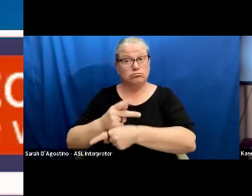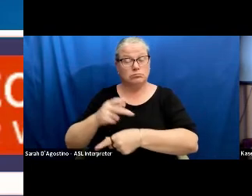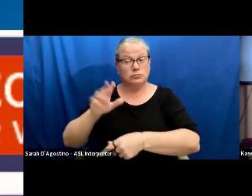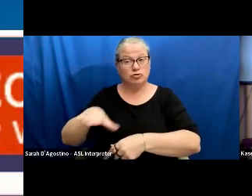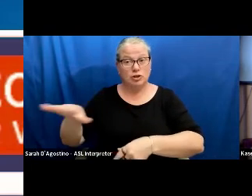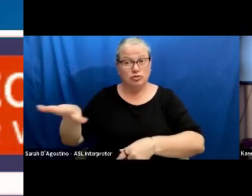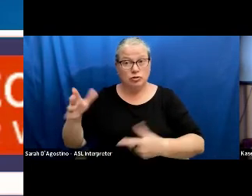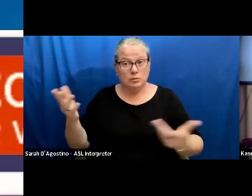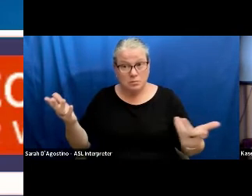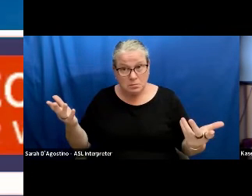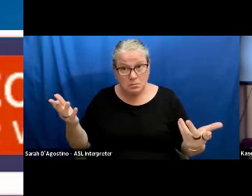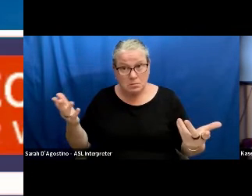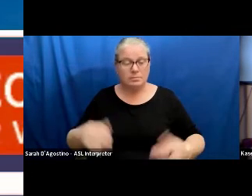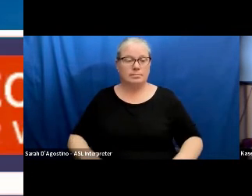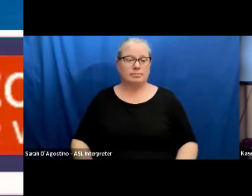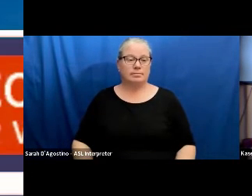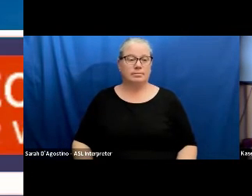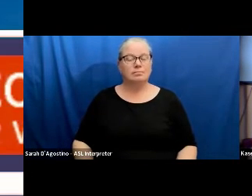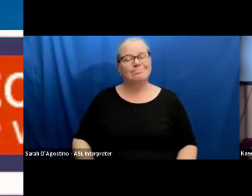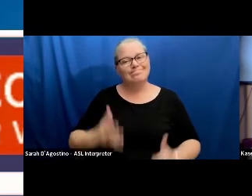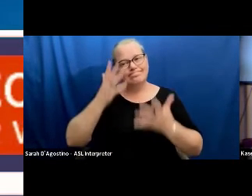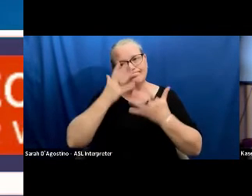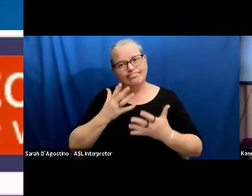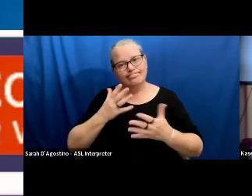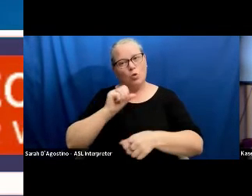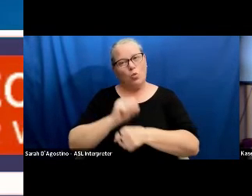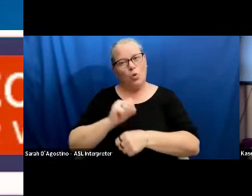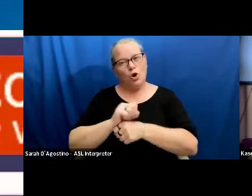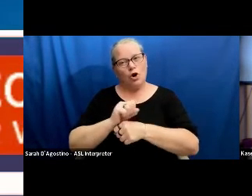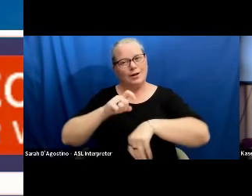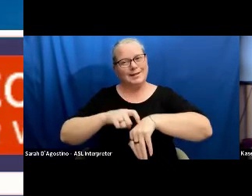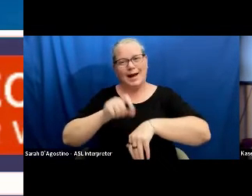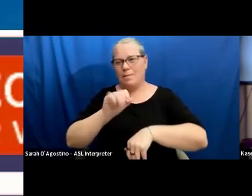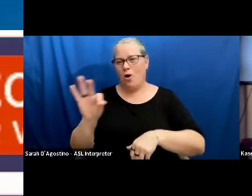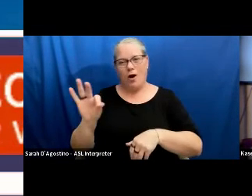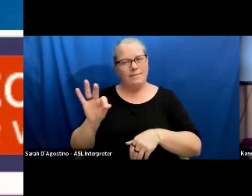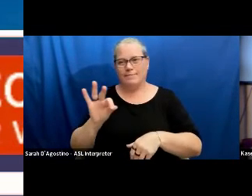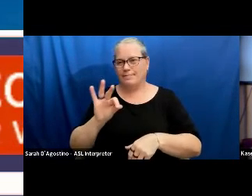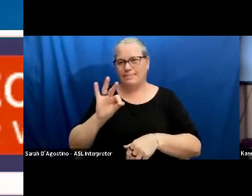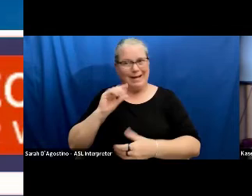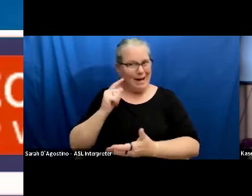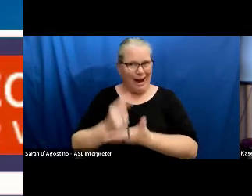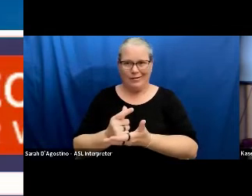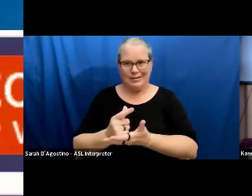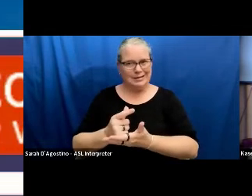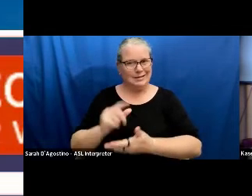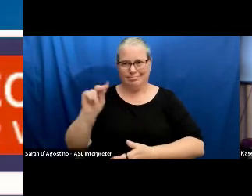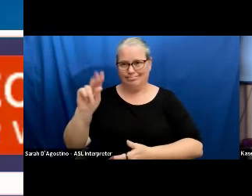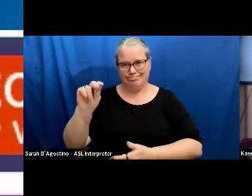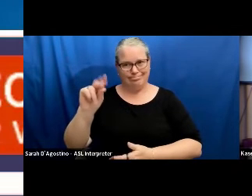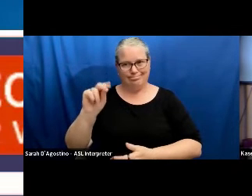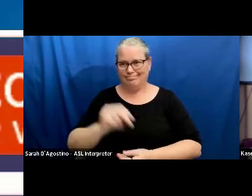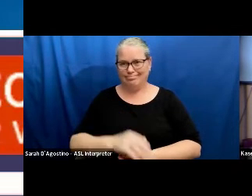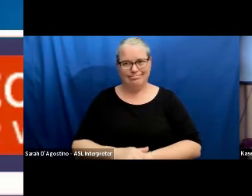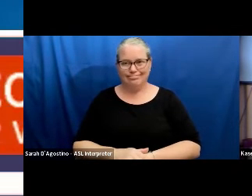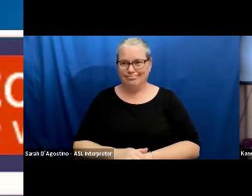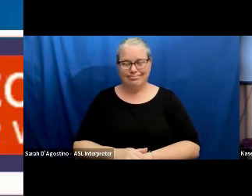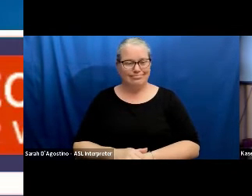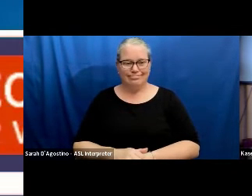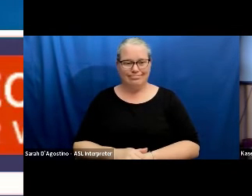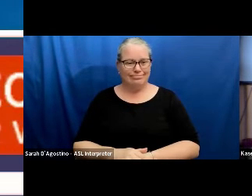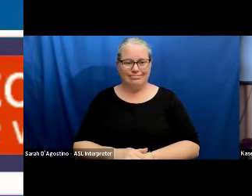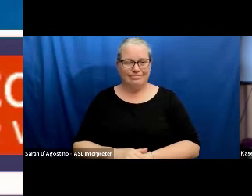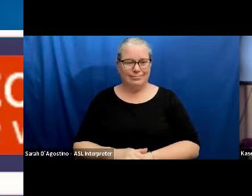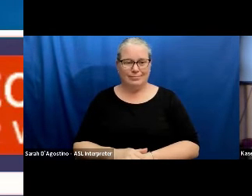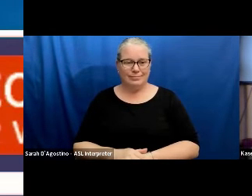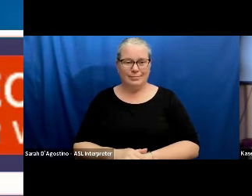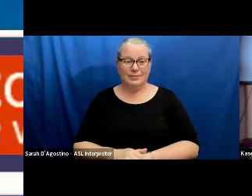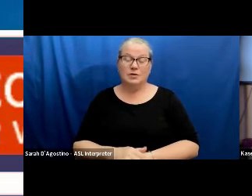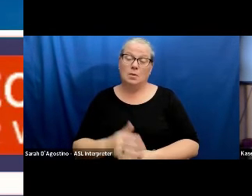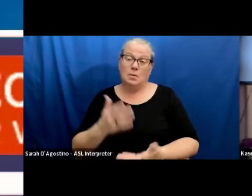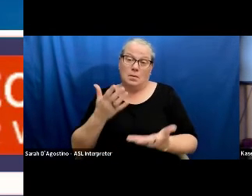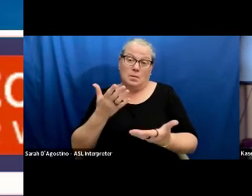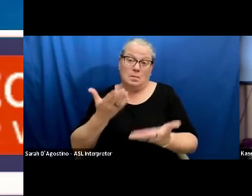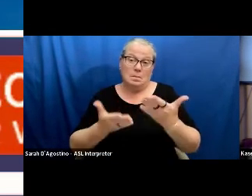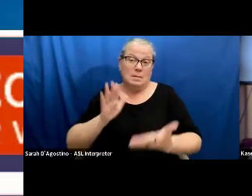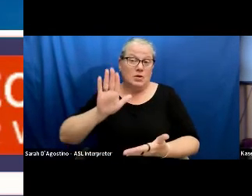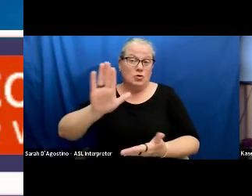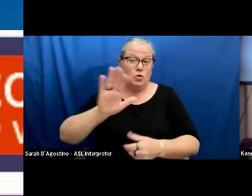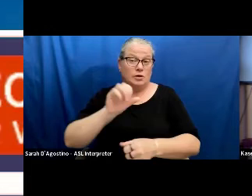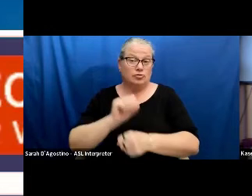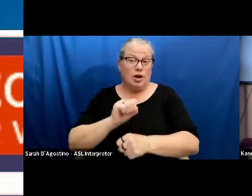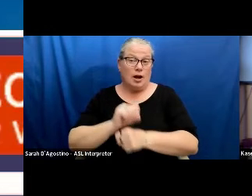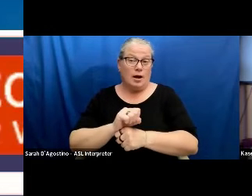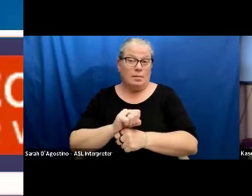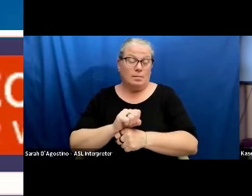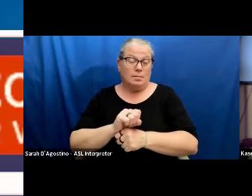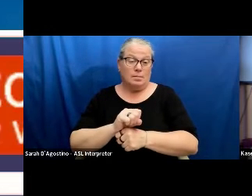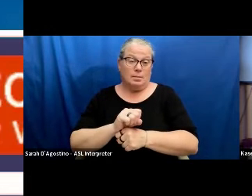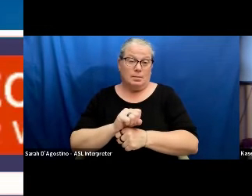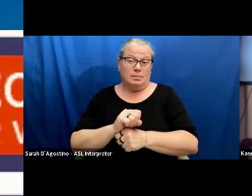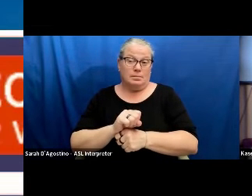guaranteed time off from work to vote um so if you are someone who has a job that has you um away and